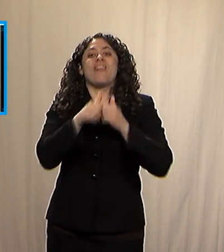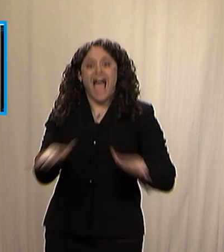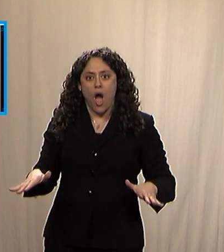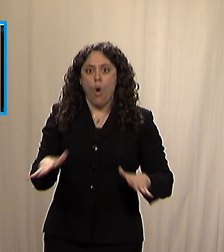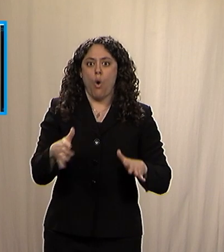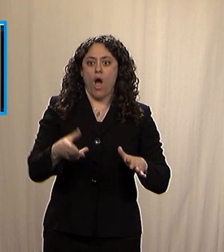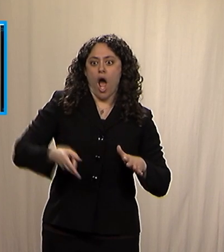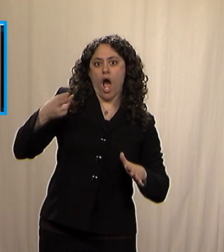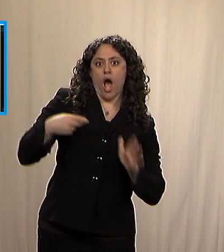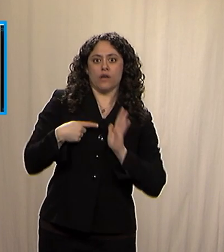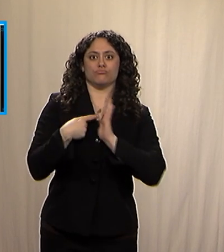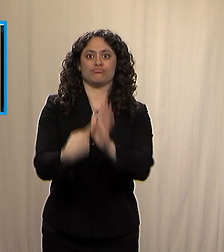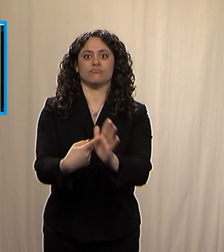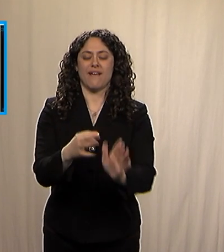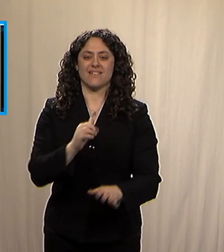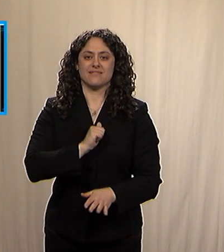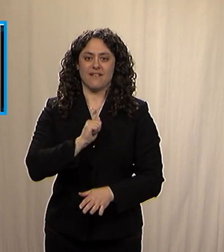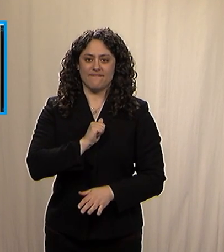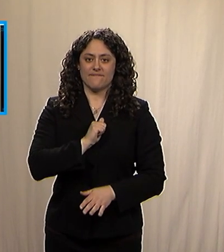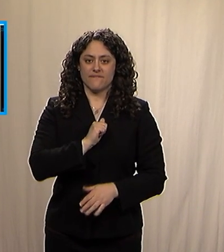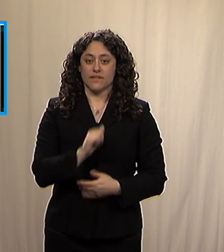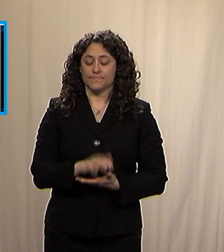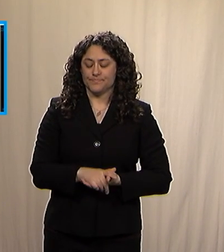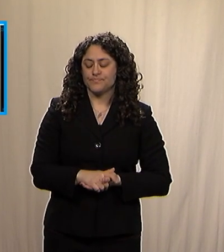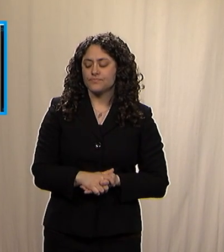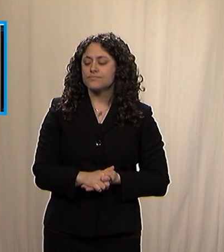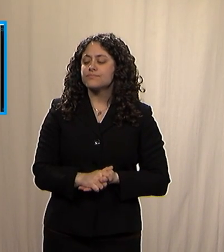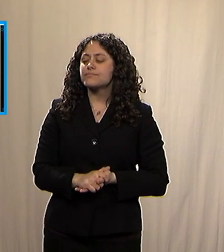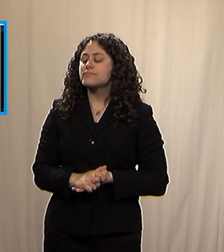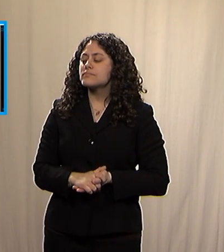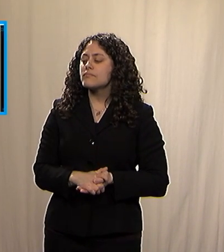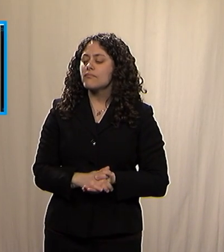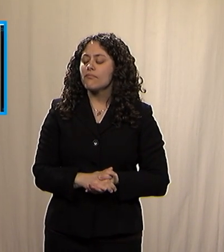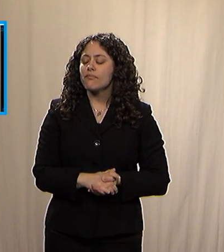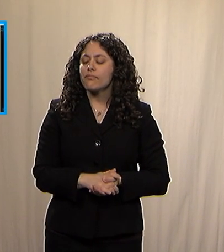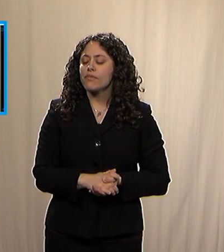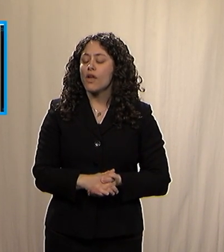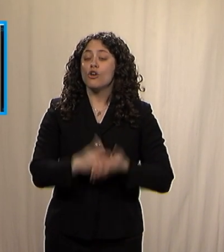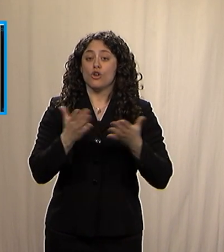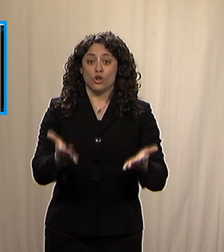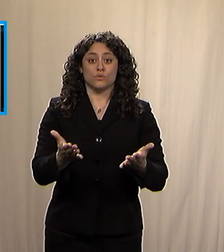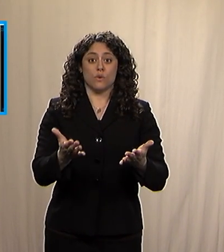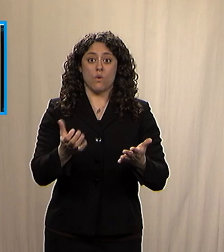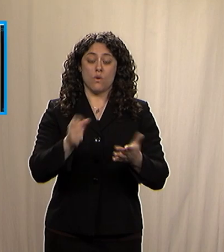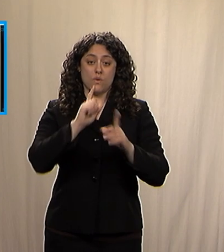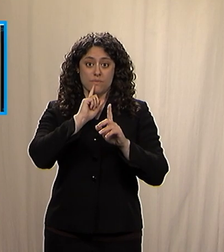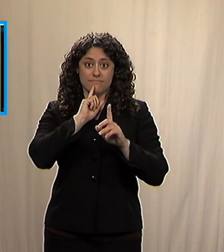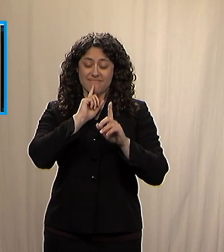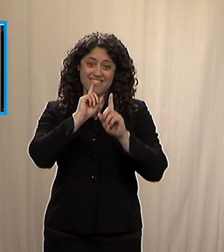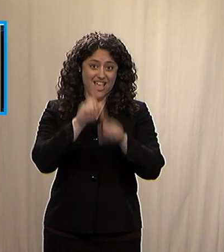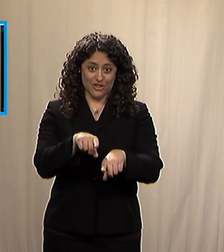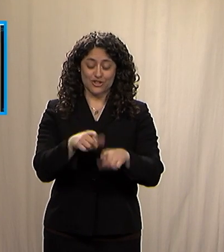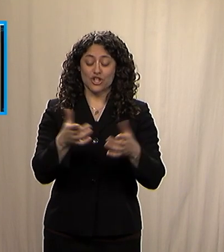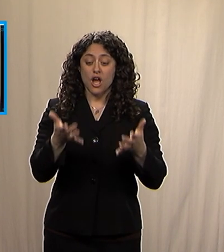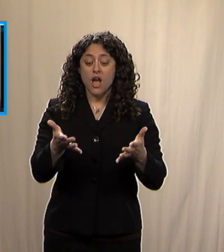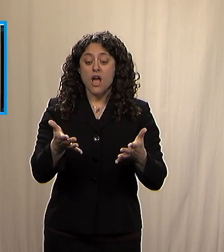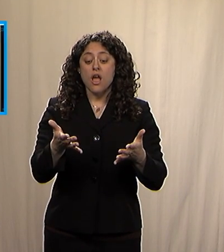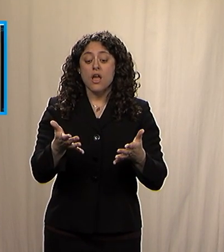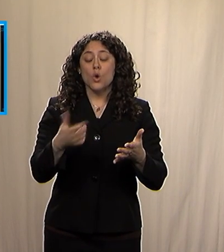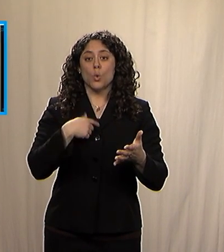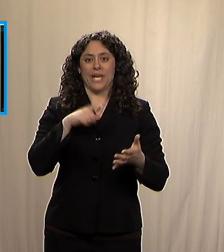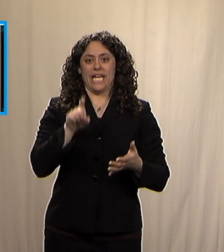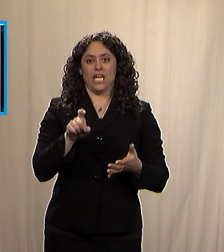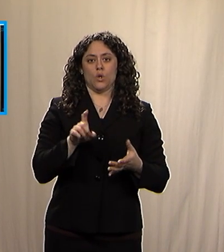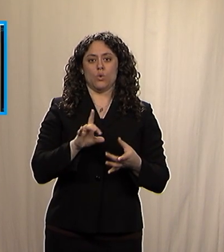I think we need to be able to align with both,